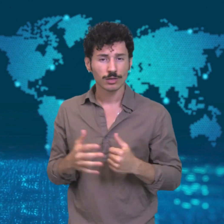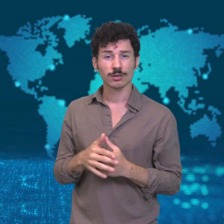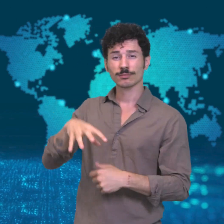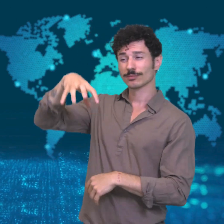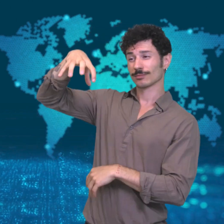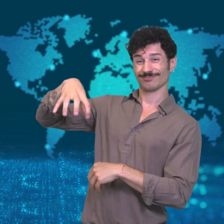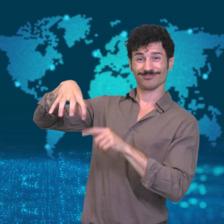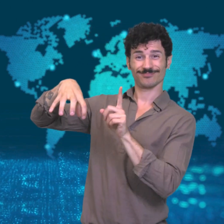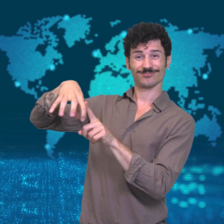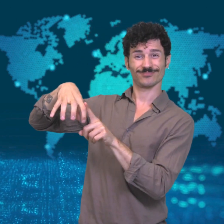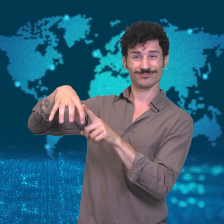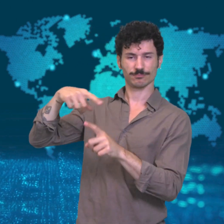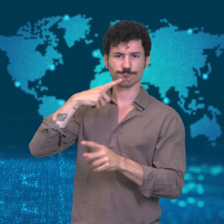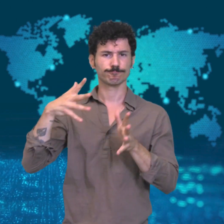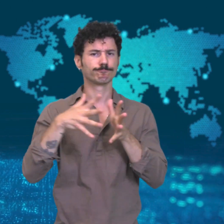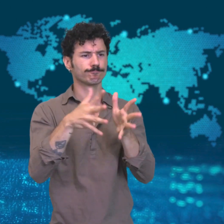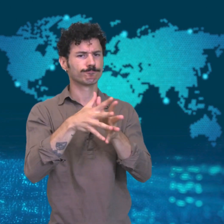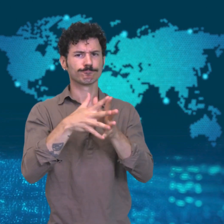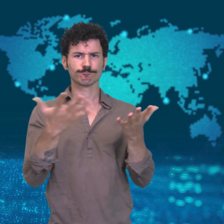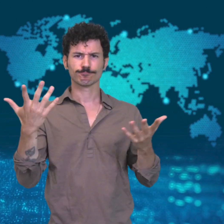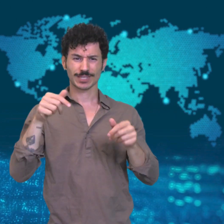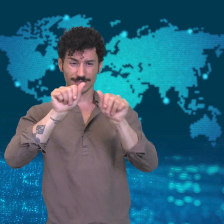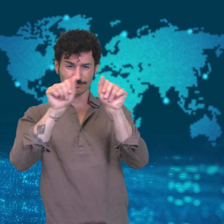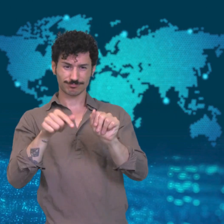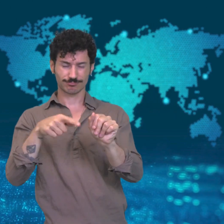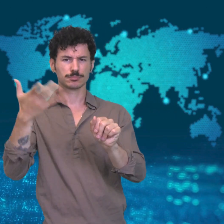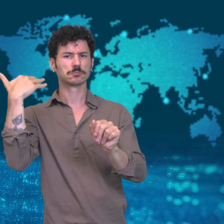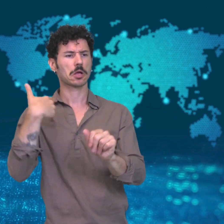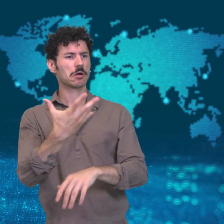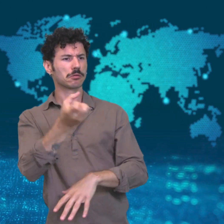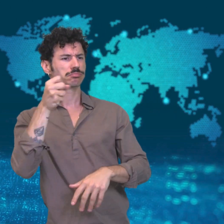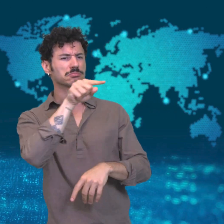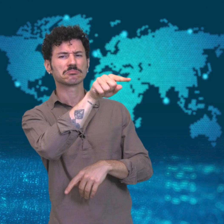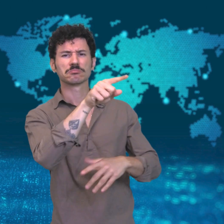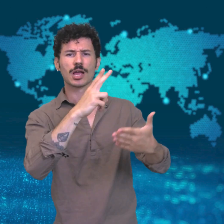sold at an art fair, making the sale legal.